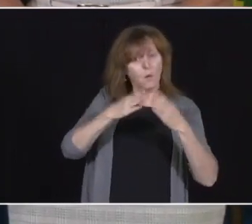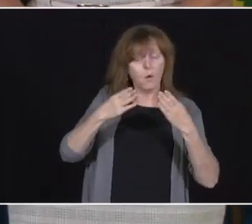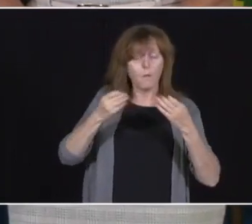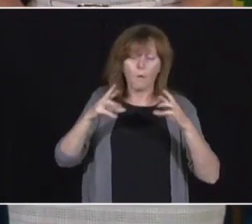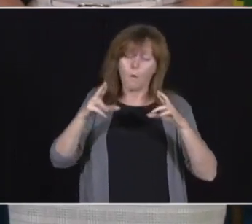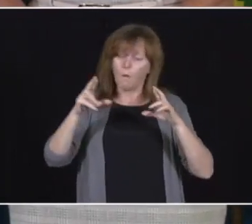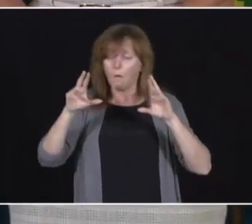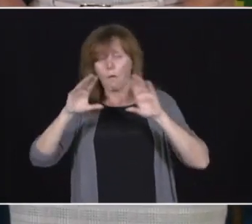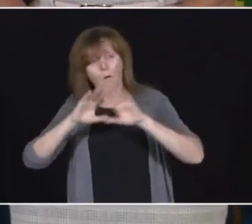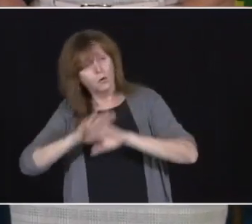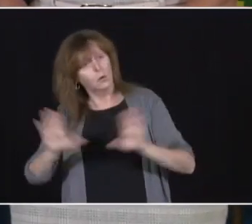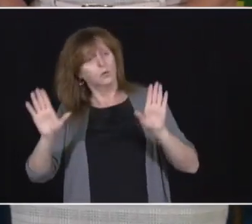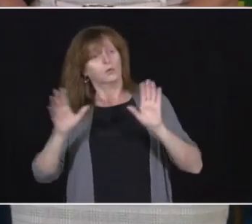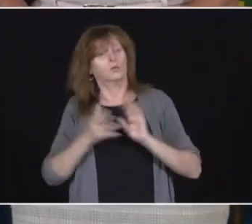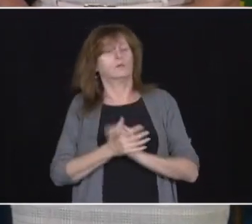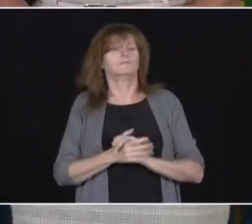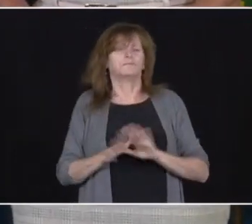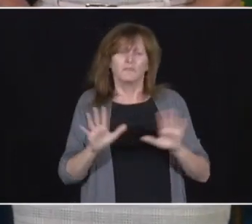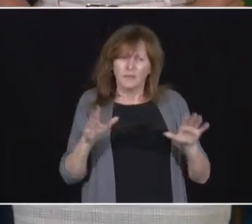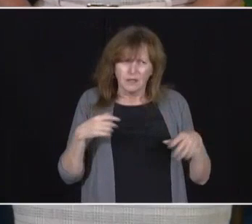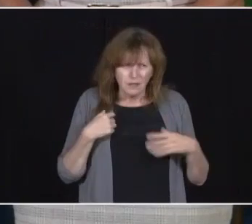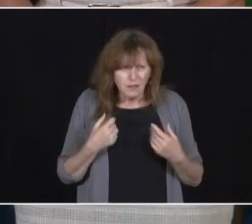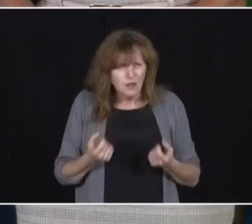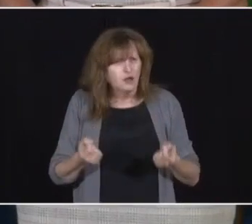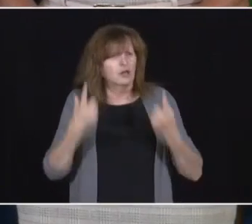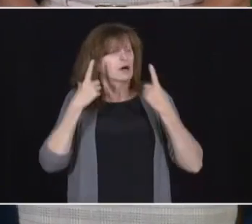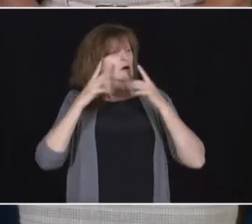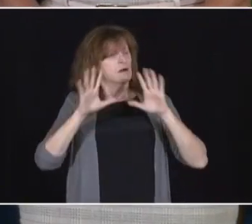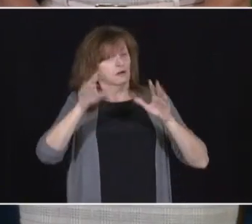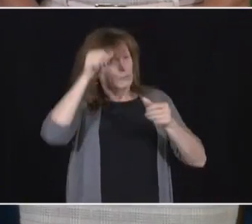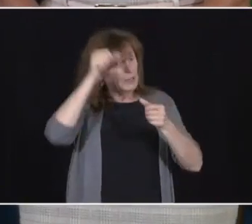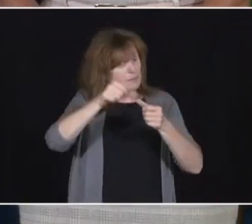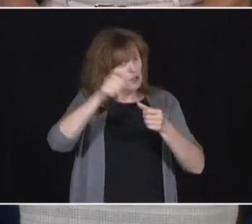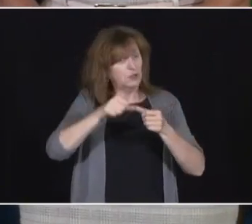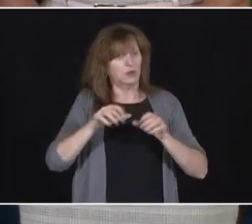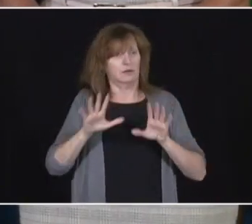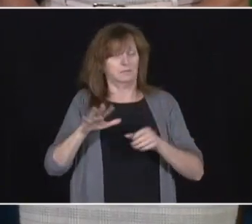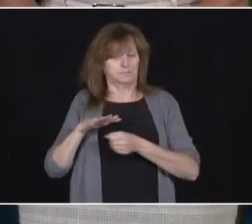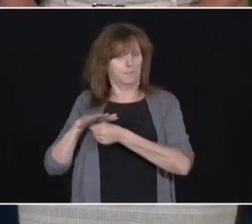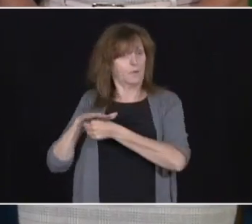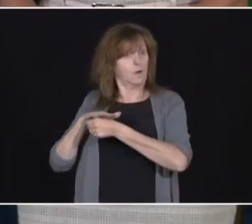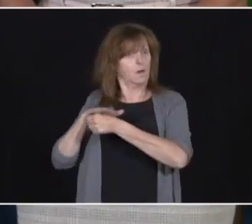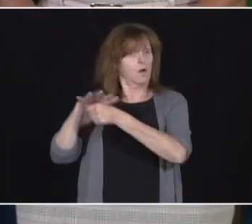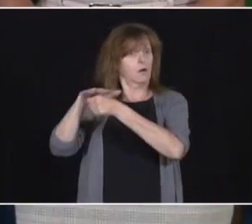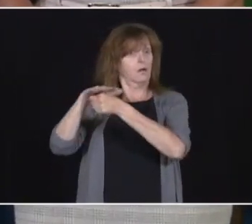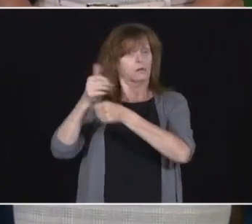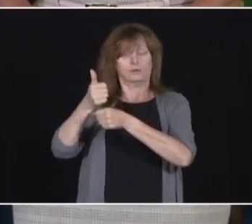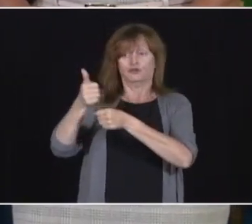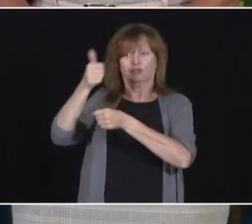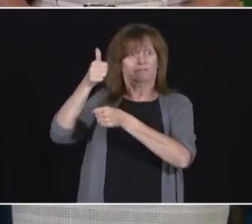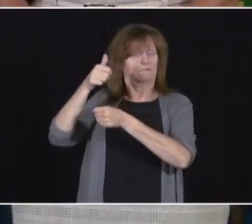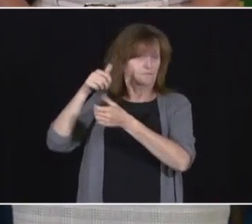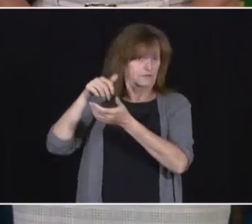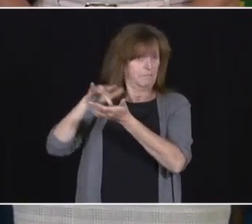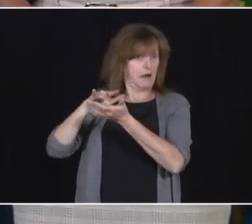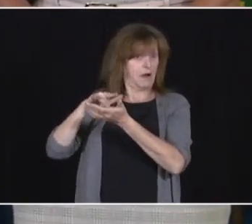People... Don't estimate the power of the local chief medical officers of health under section 22.